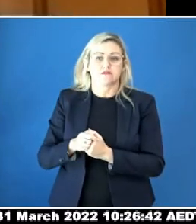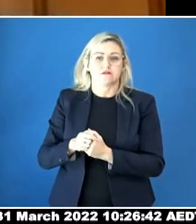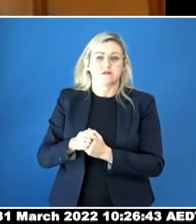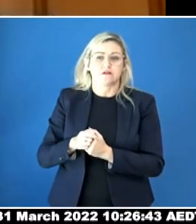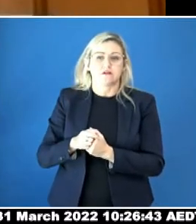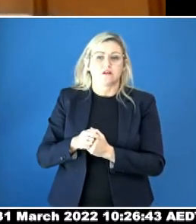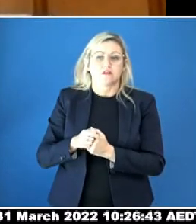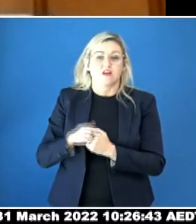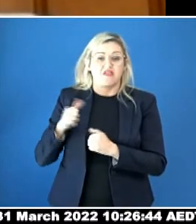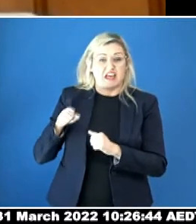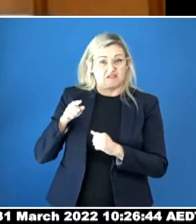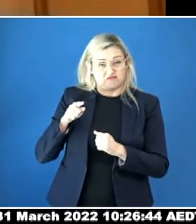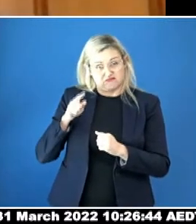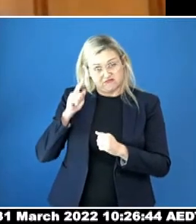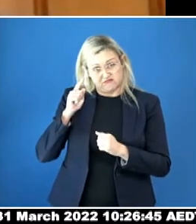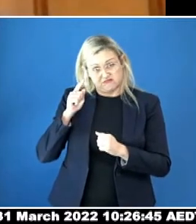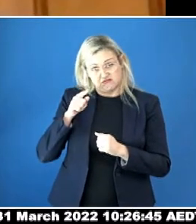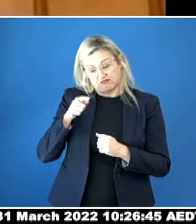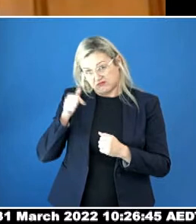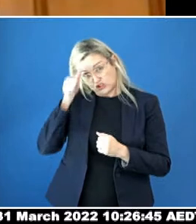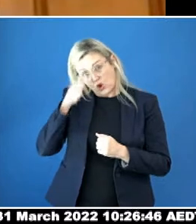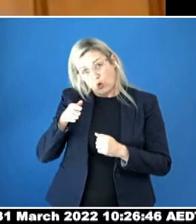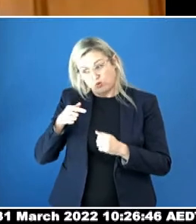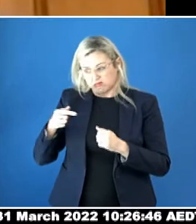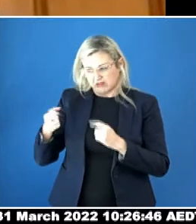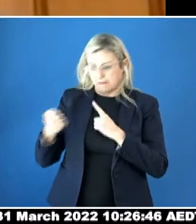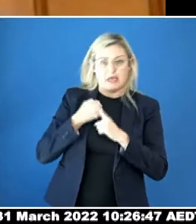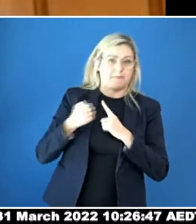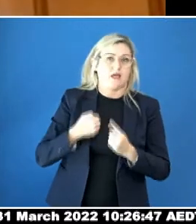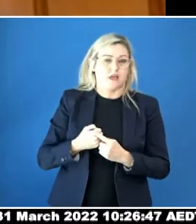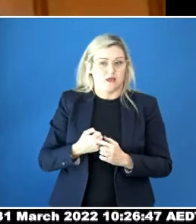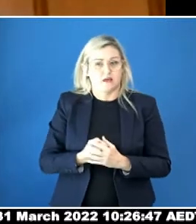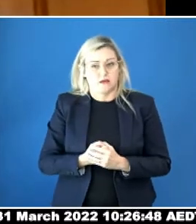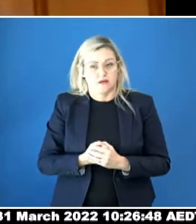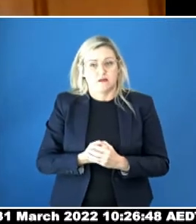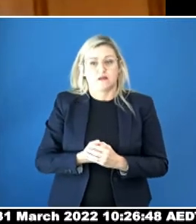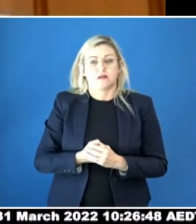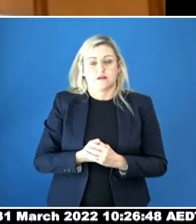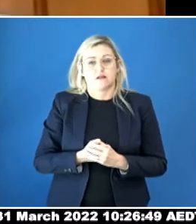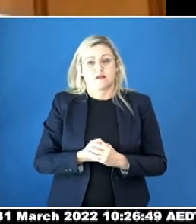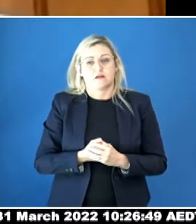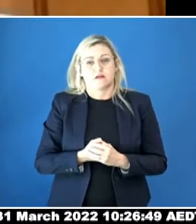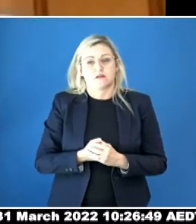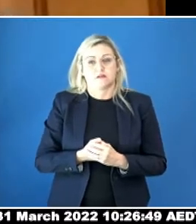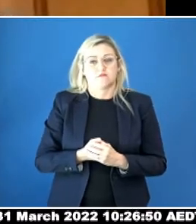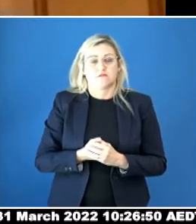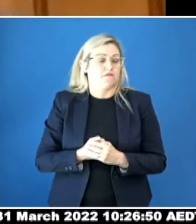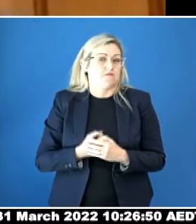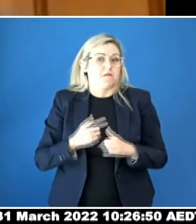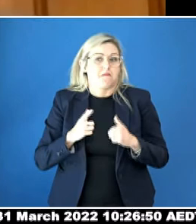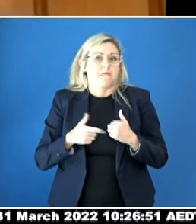He was in jail but -- right.